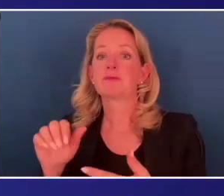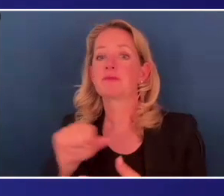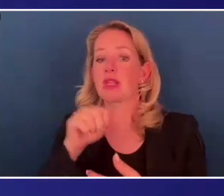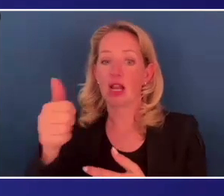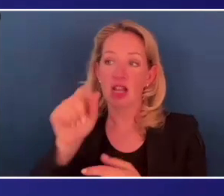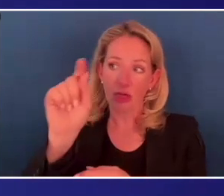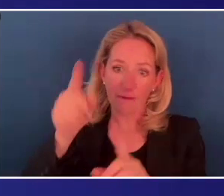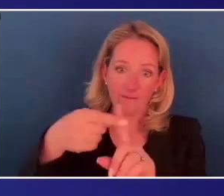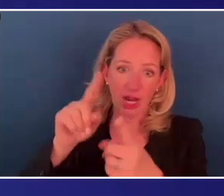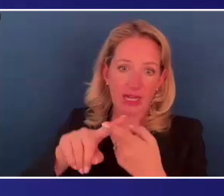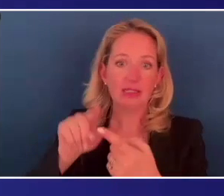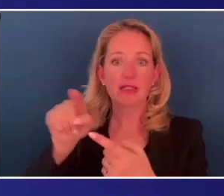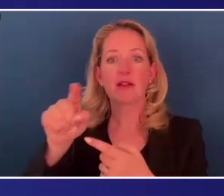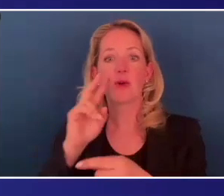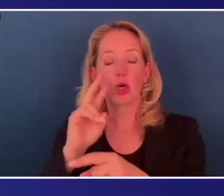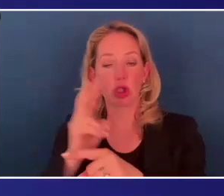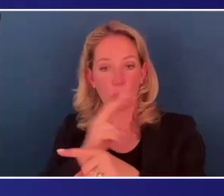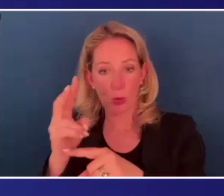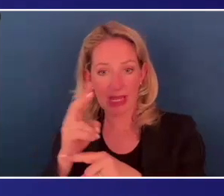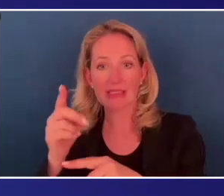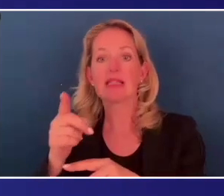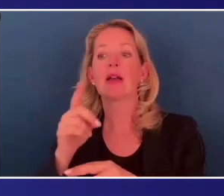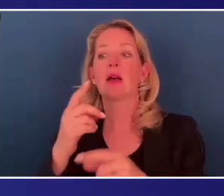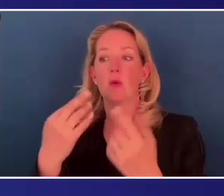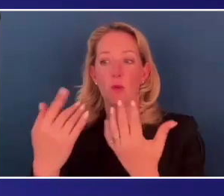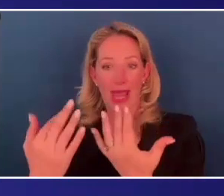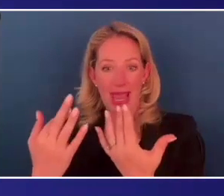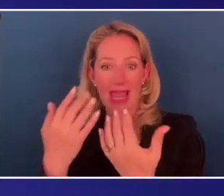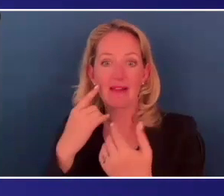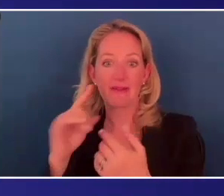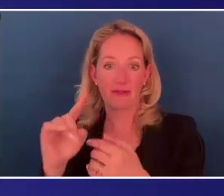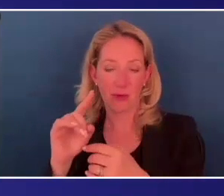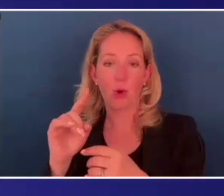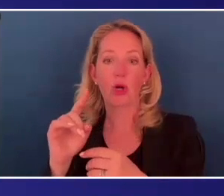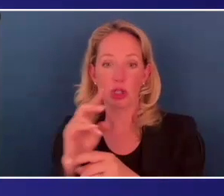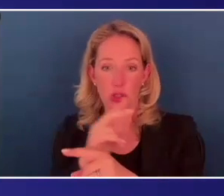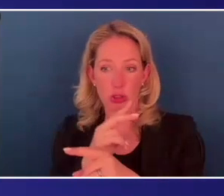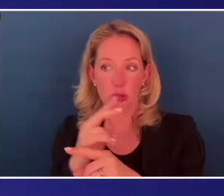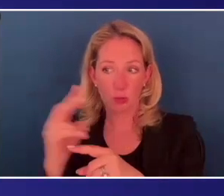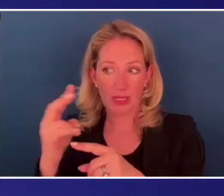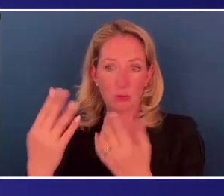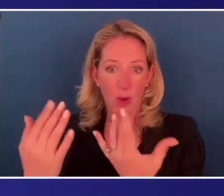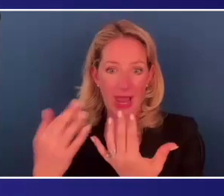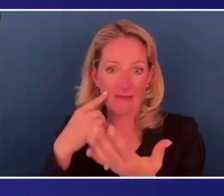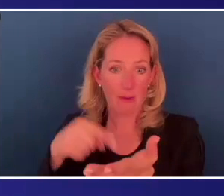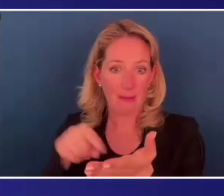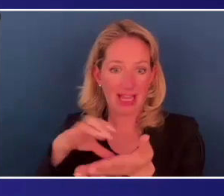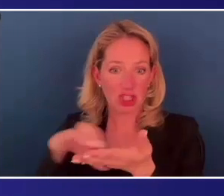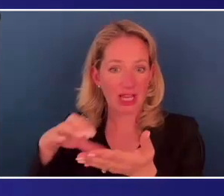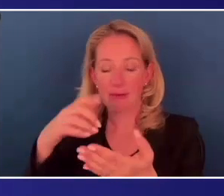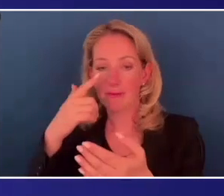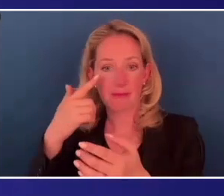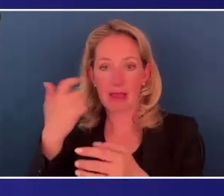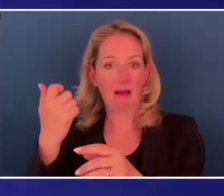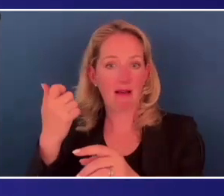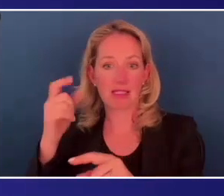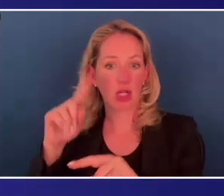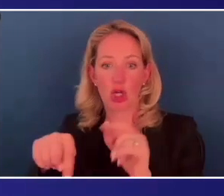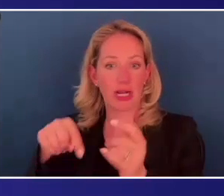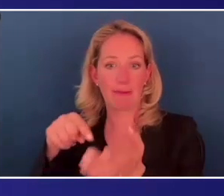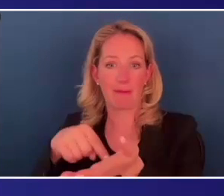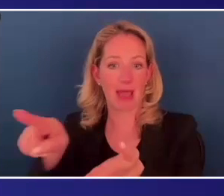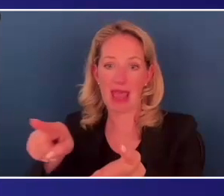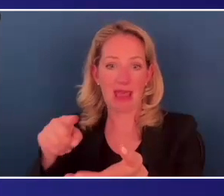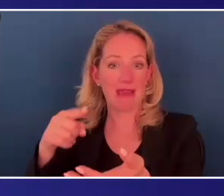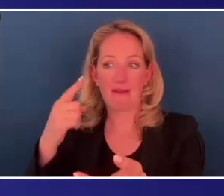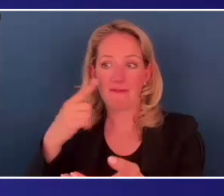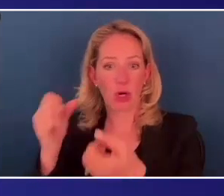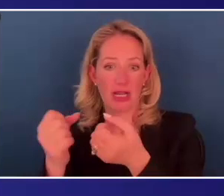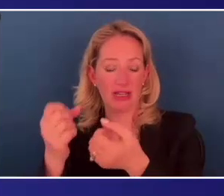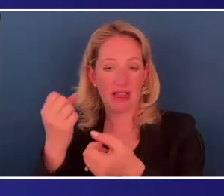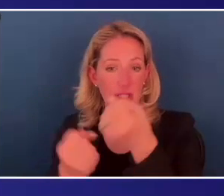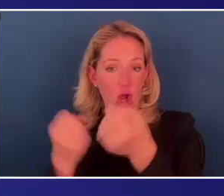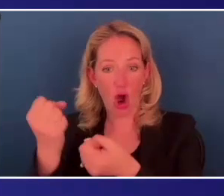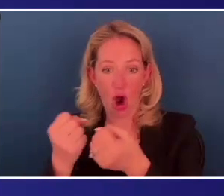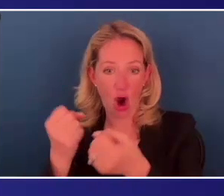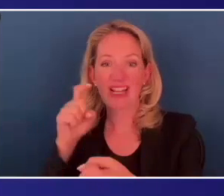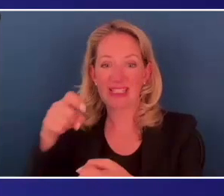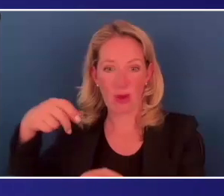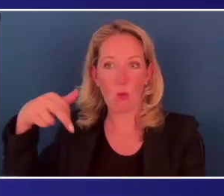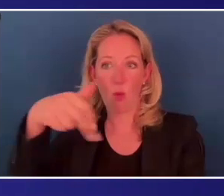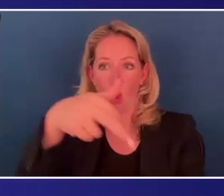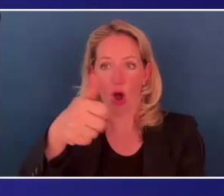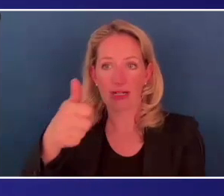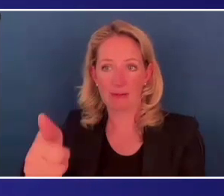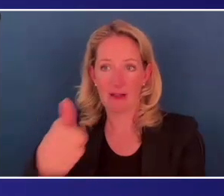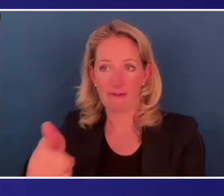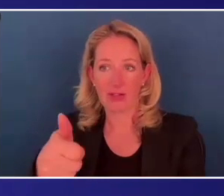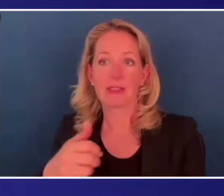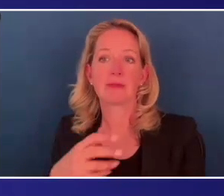As he couldn't pay their repairs for his car. We have countless stories of residents who are working They're most at 70 to 80ÿHA week.